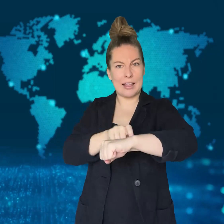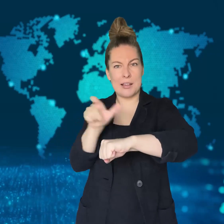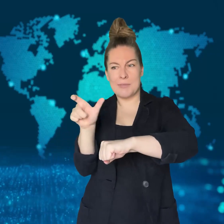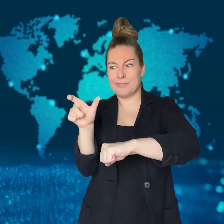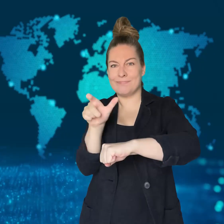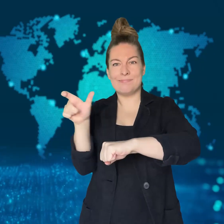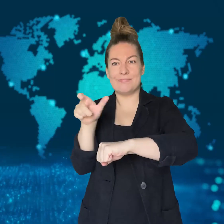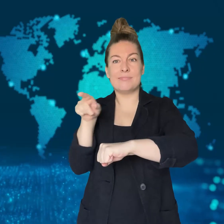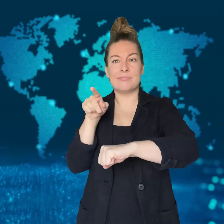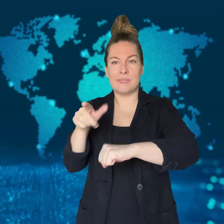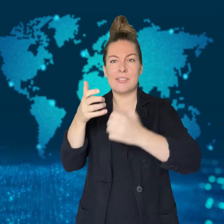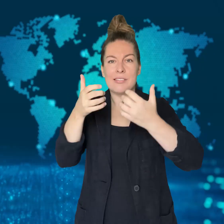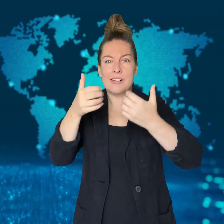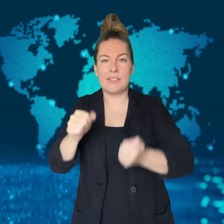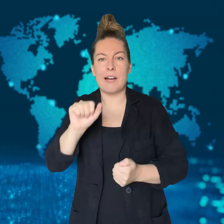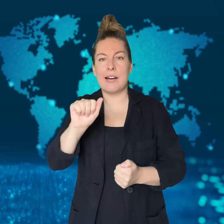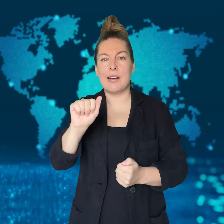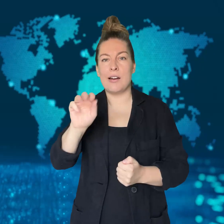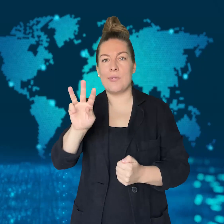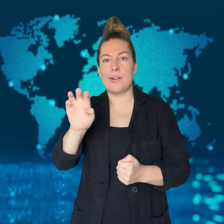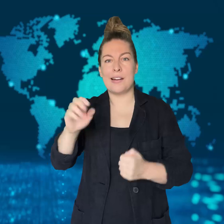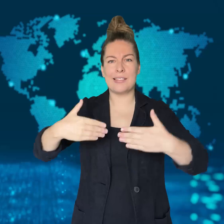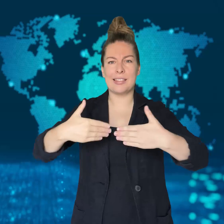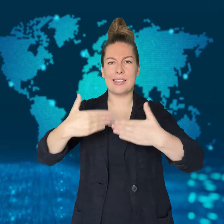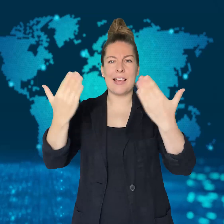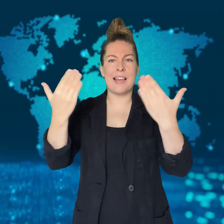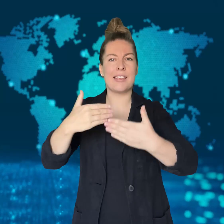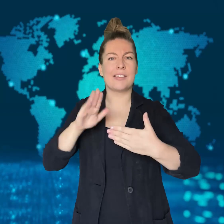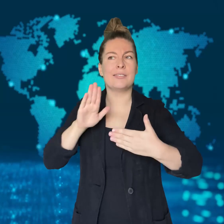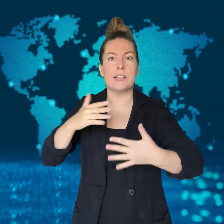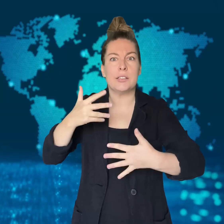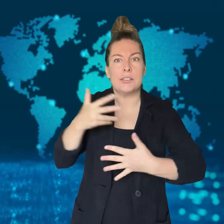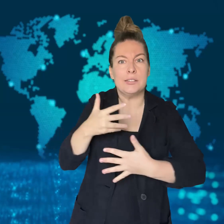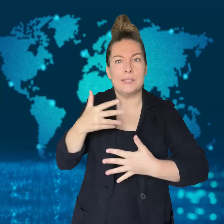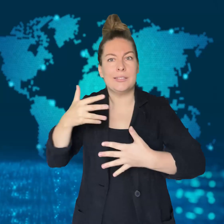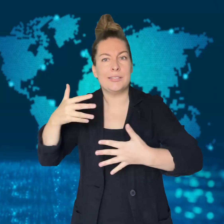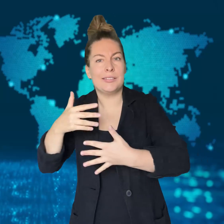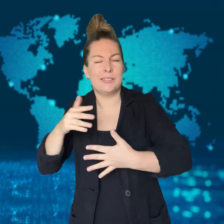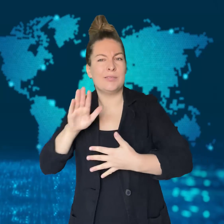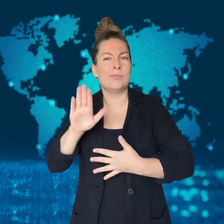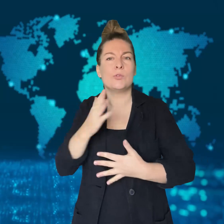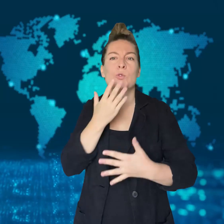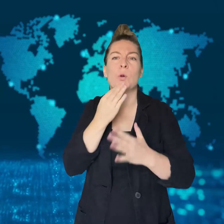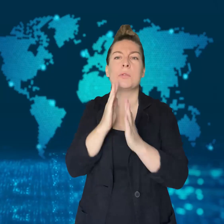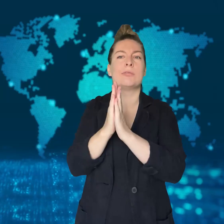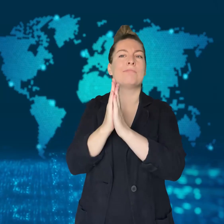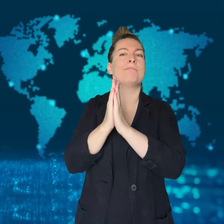began last Wednesday.